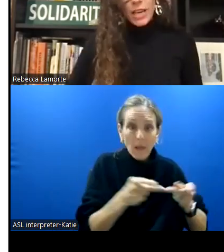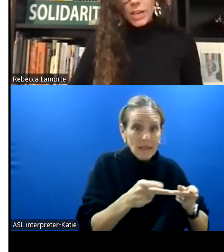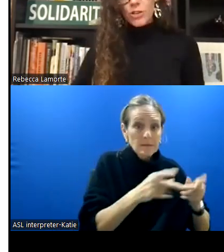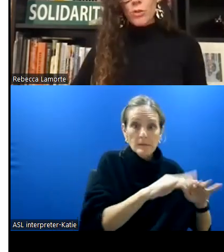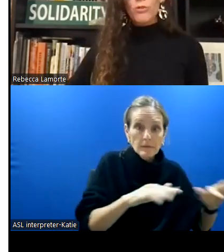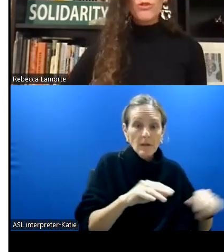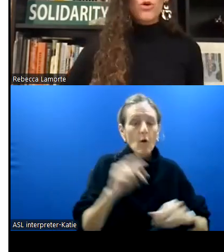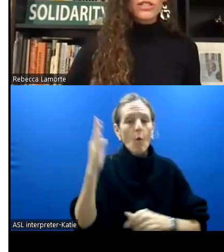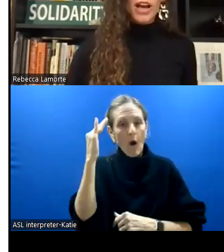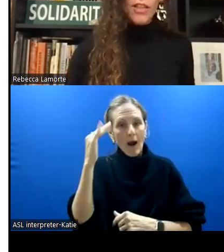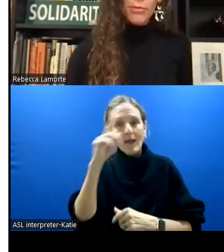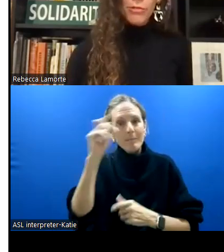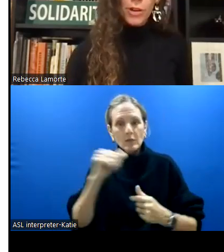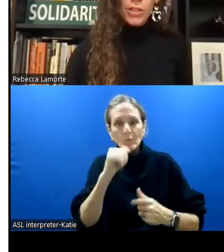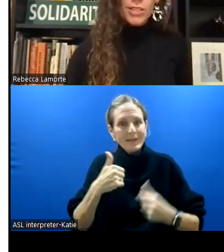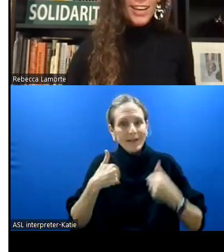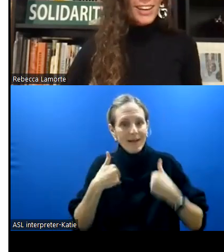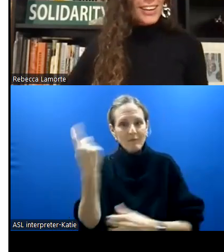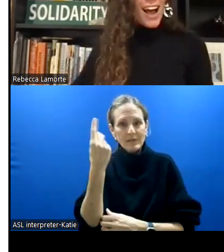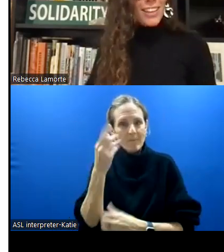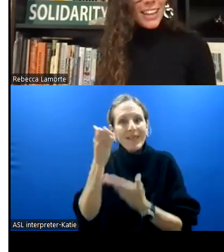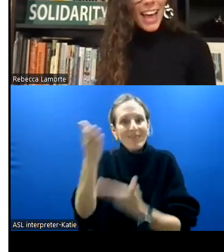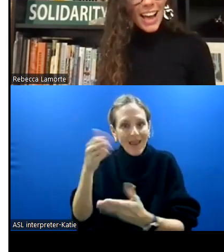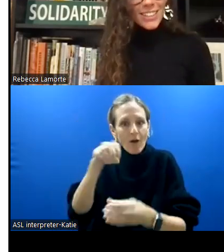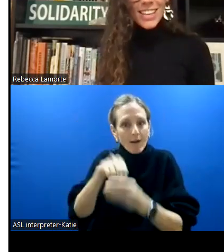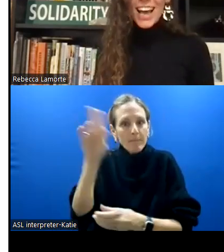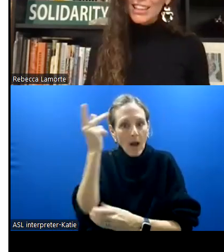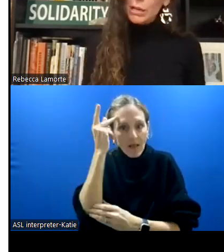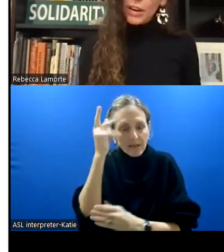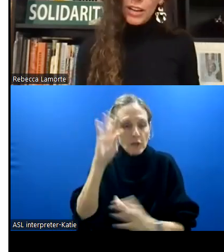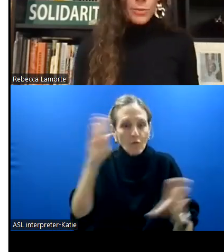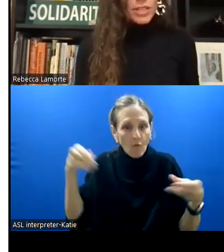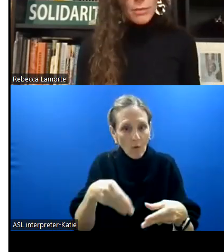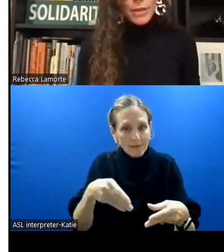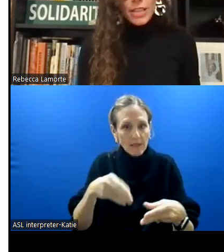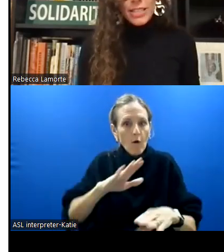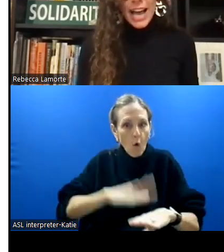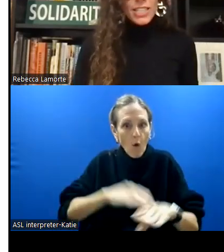making sure that we're focusing on them first, not last. And the Americans with Disabilities Act